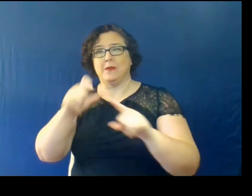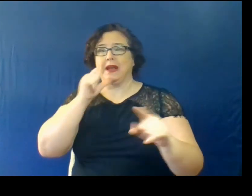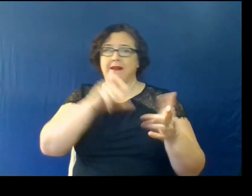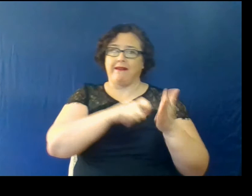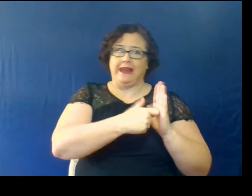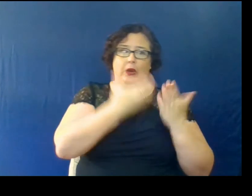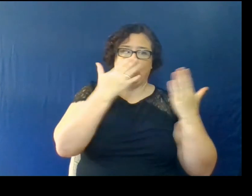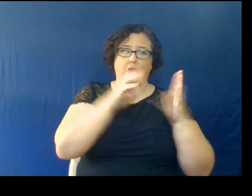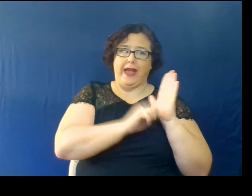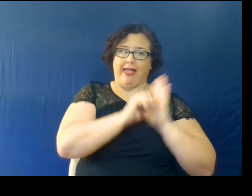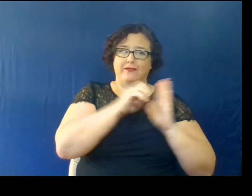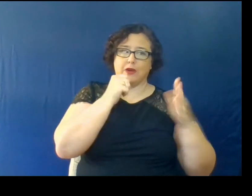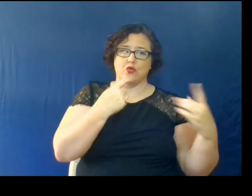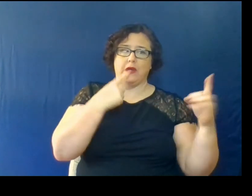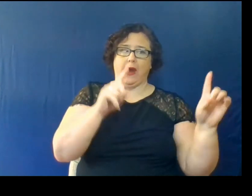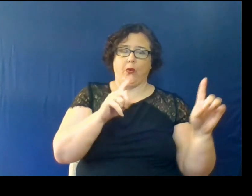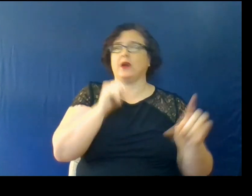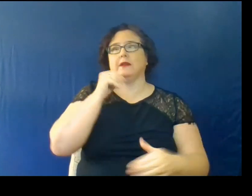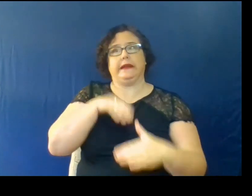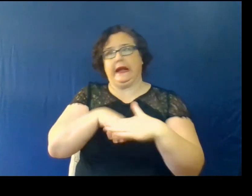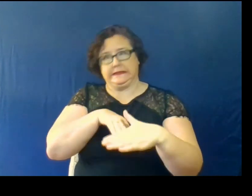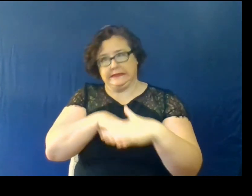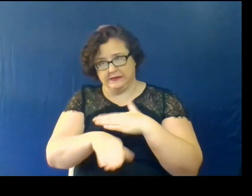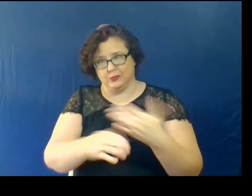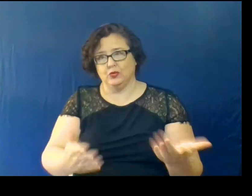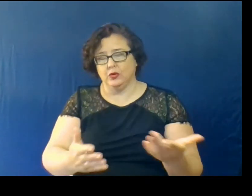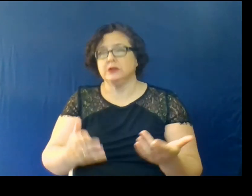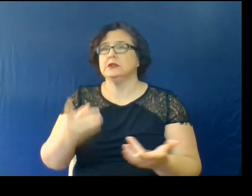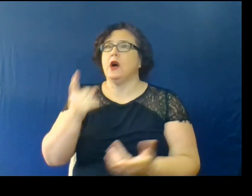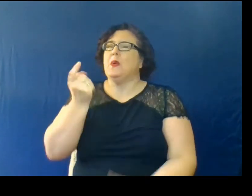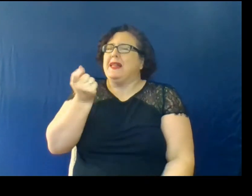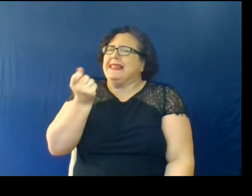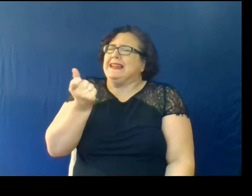little things like that will come up and we do our best to work with the counties and make sure that